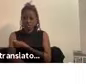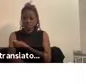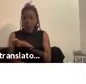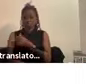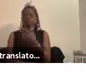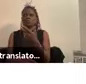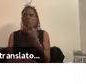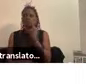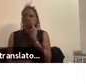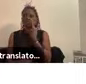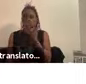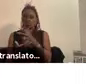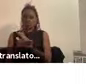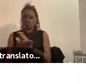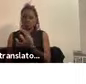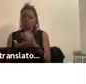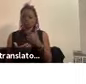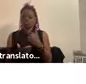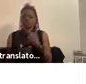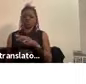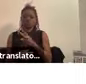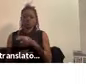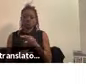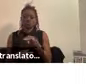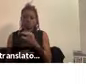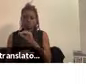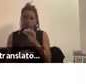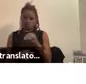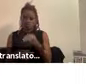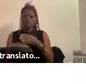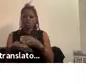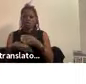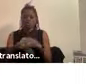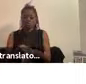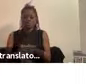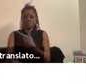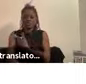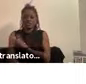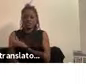22 percent of the cases have been post vaccination cases.